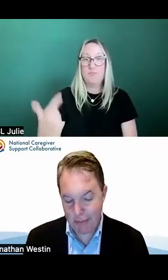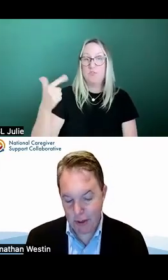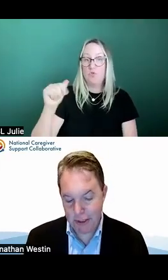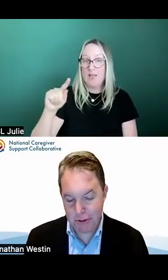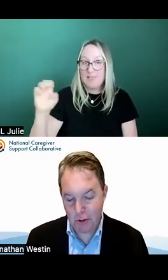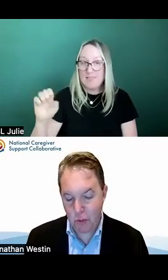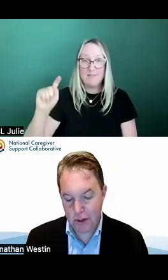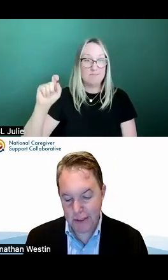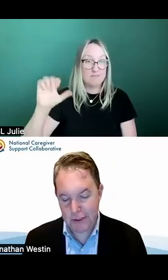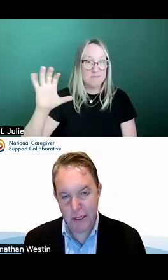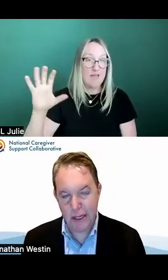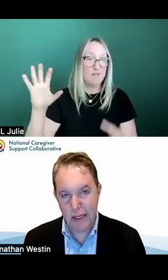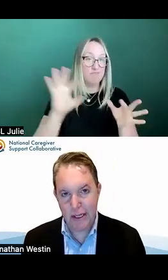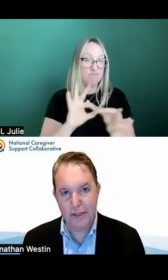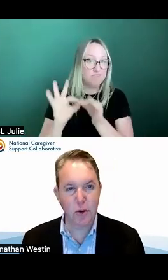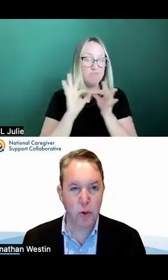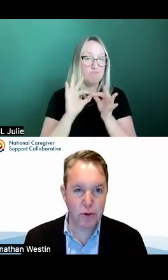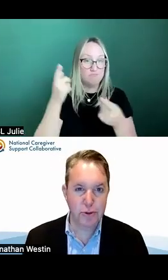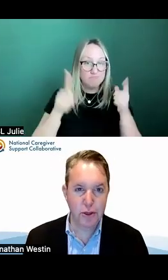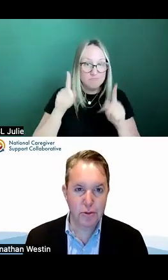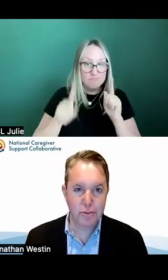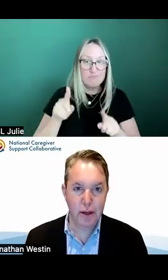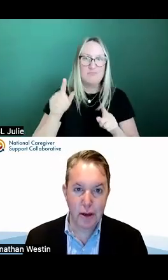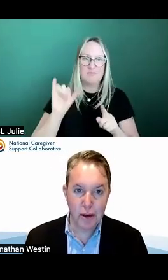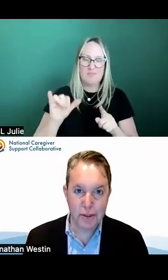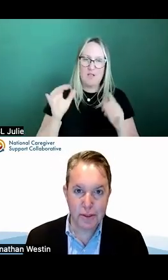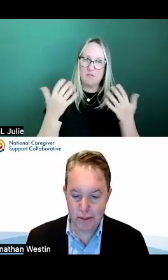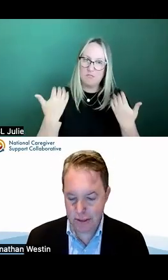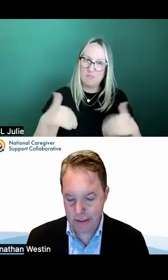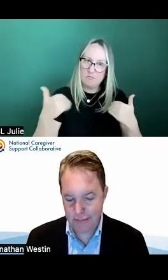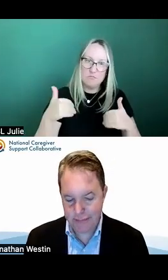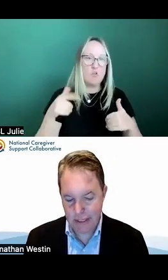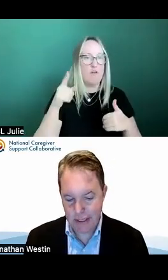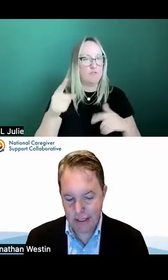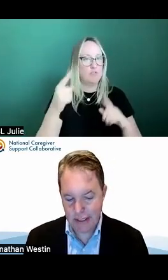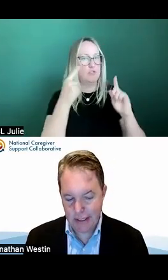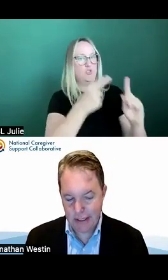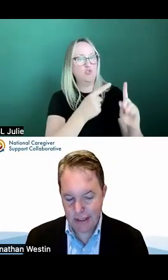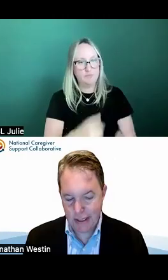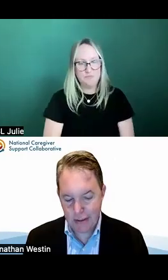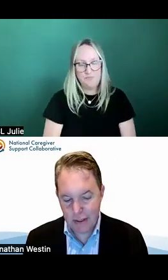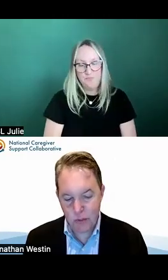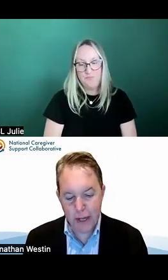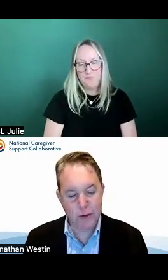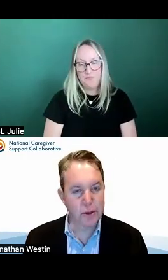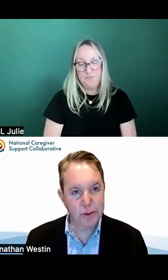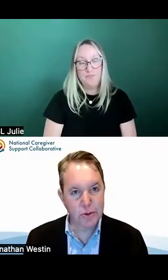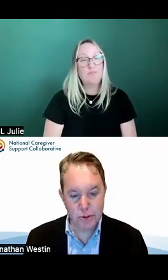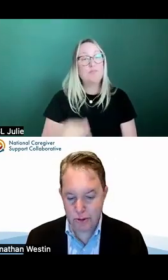collaboration and coordination is a cornerstone of this initiative. They convene regularly to